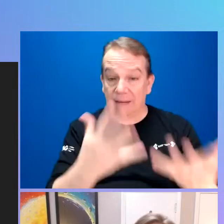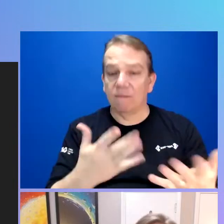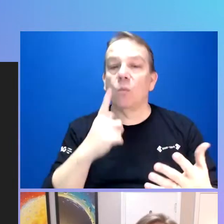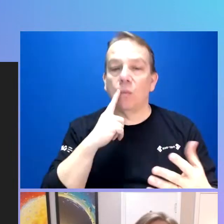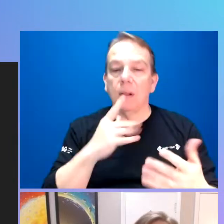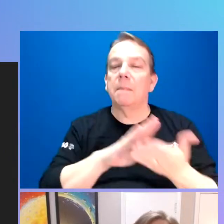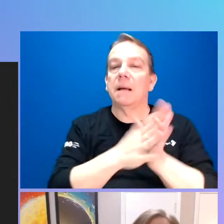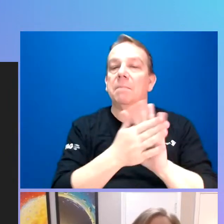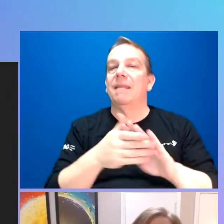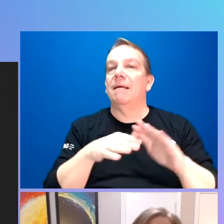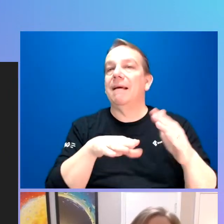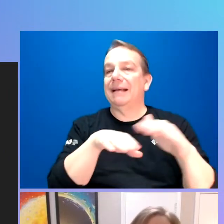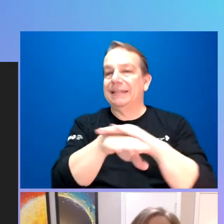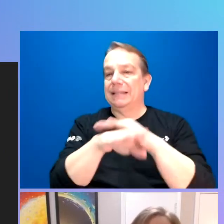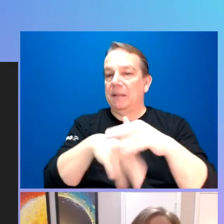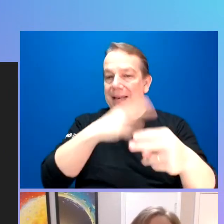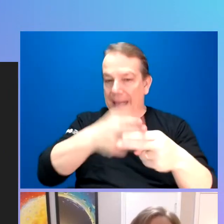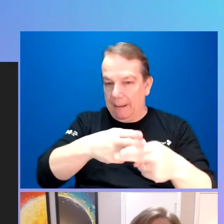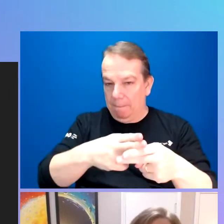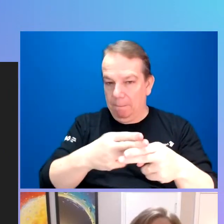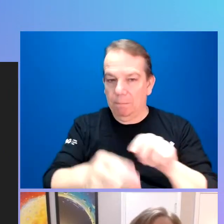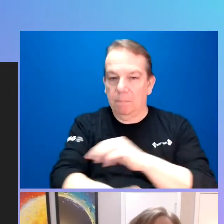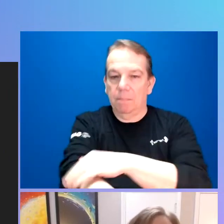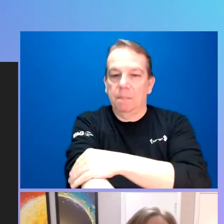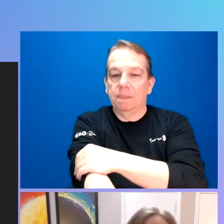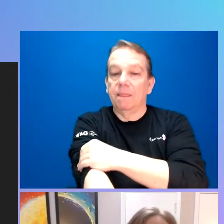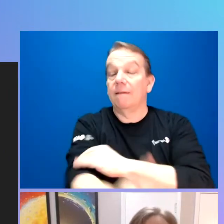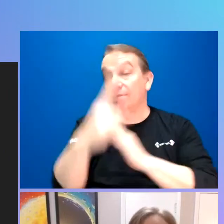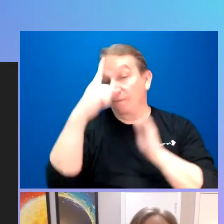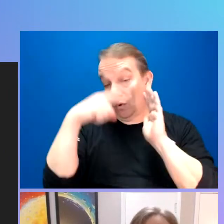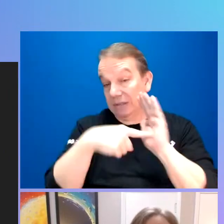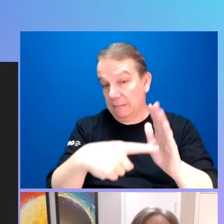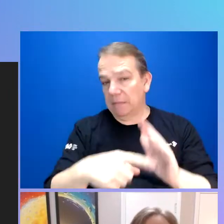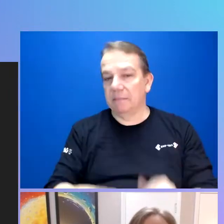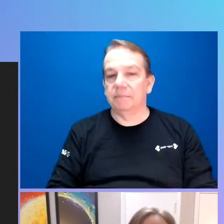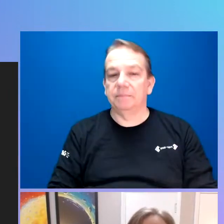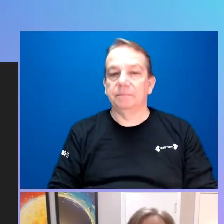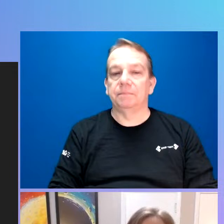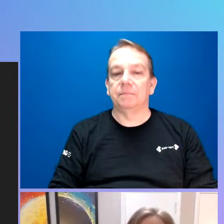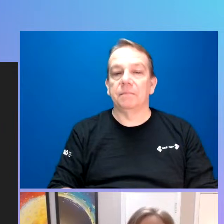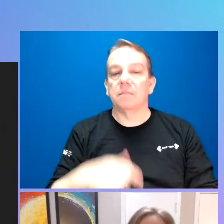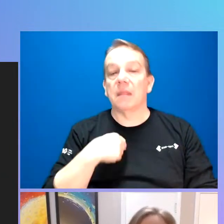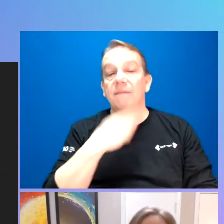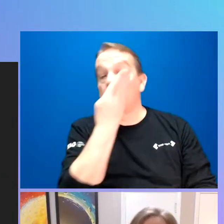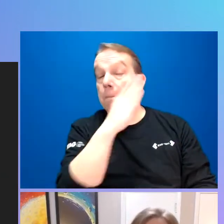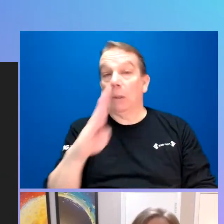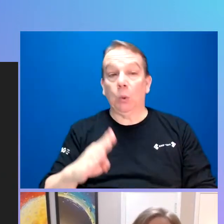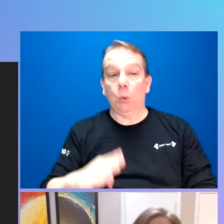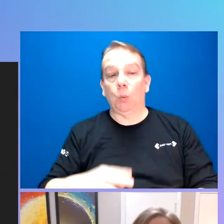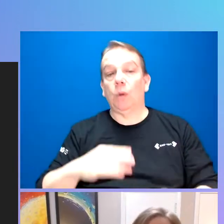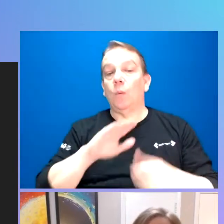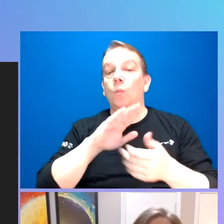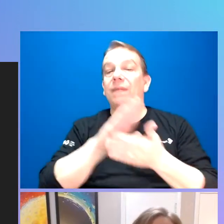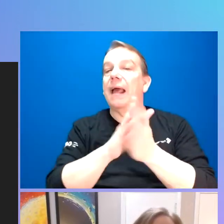be the accessible name of the element. For instance, in this example I have a blue button